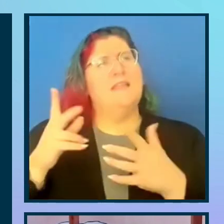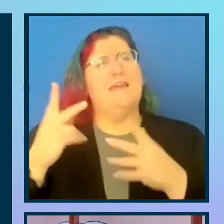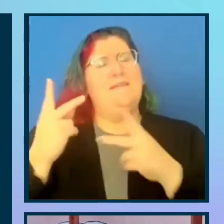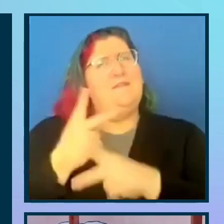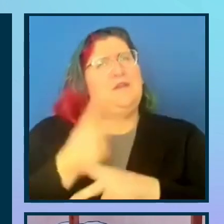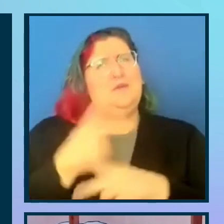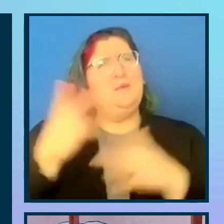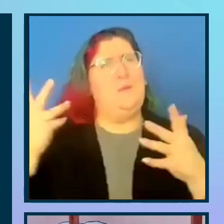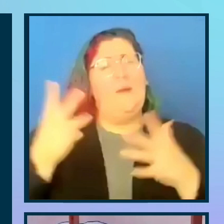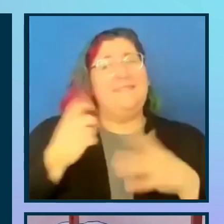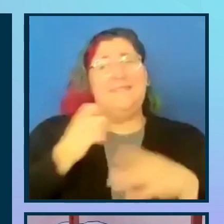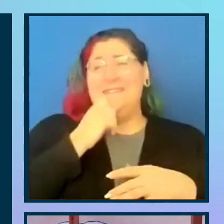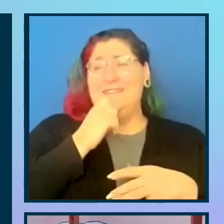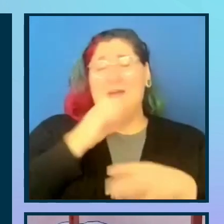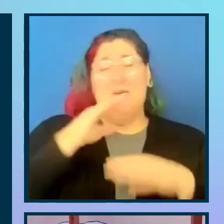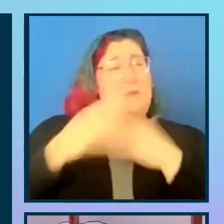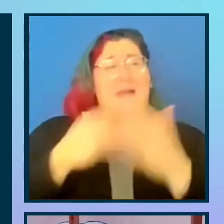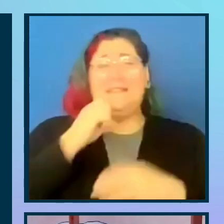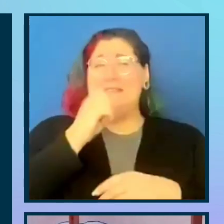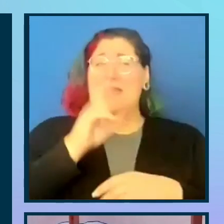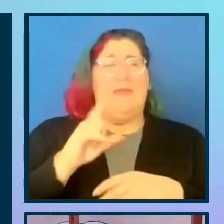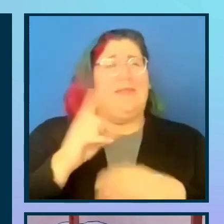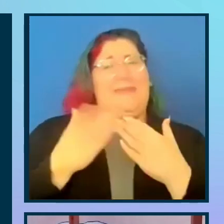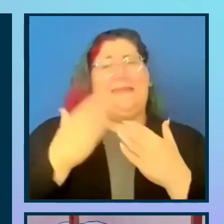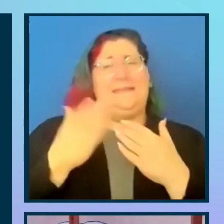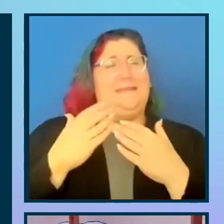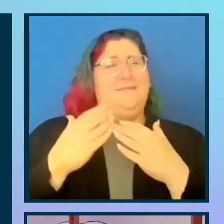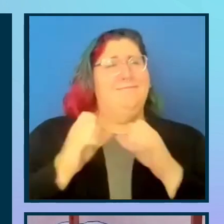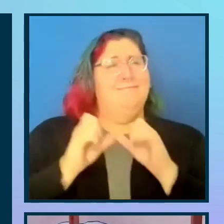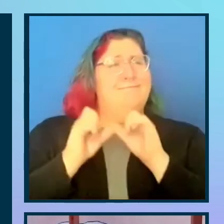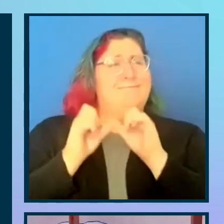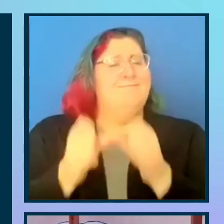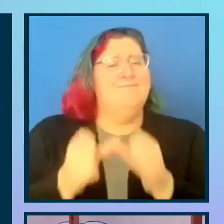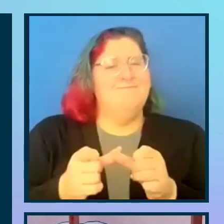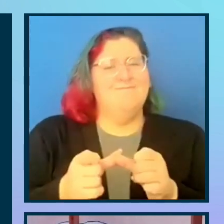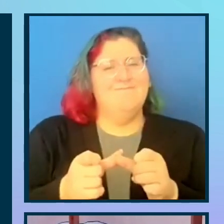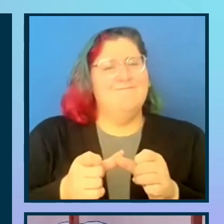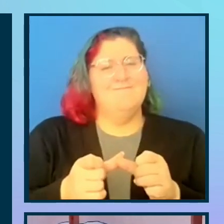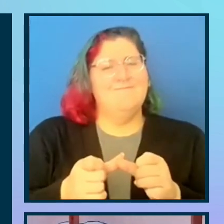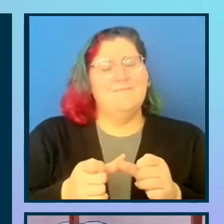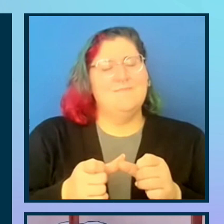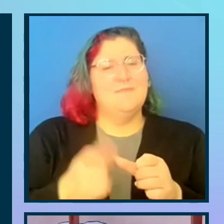because the assessment and remediation has to happen very late in development process,